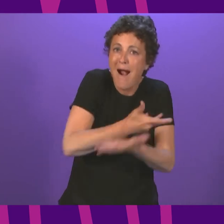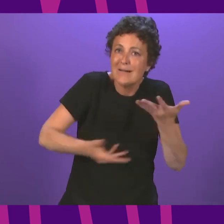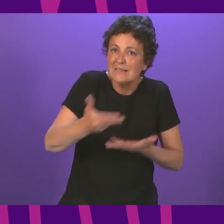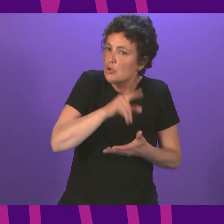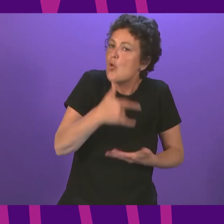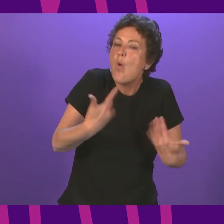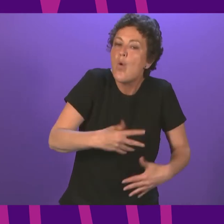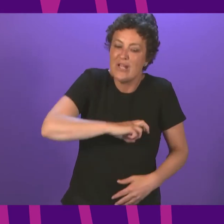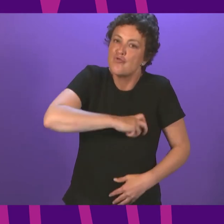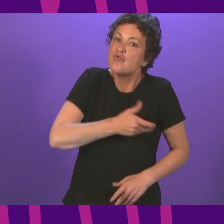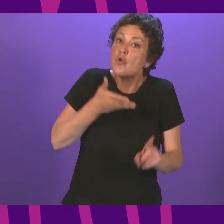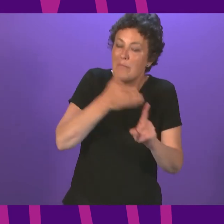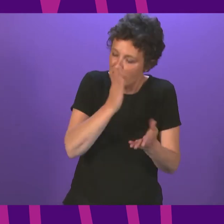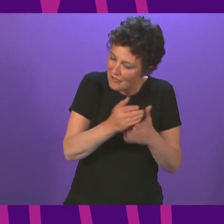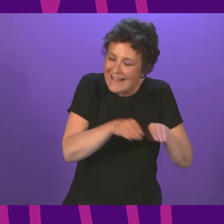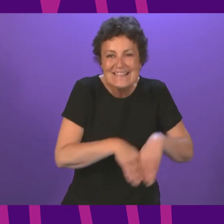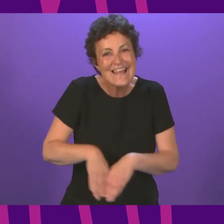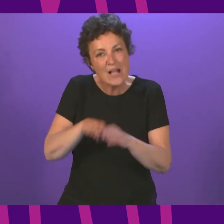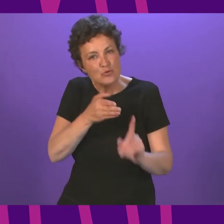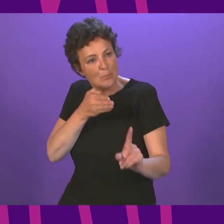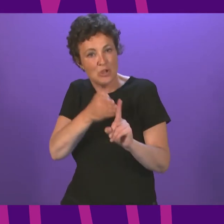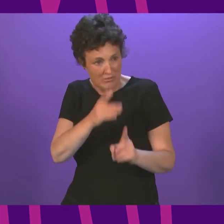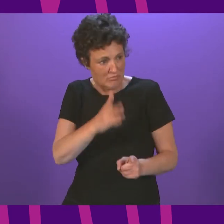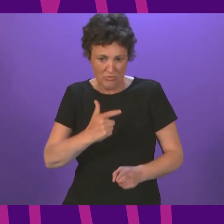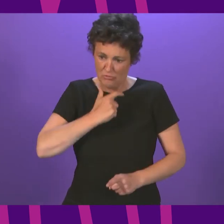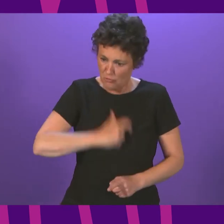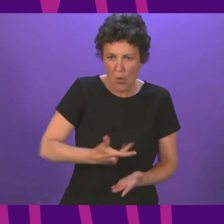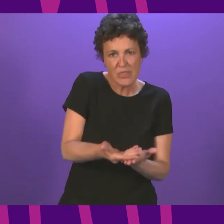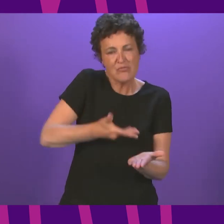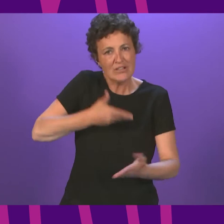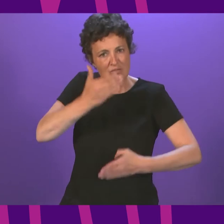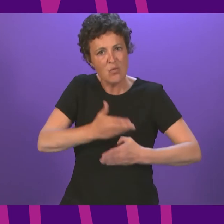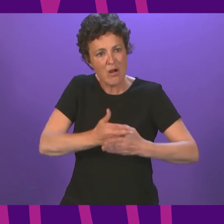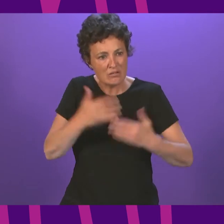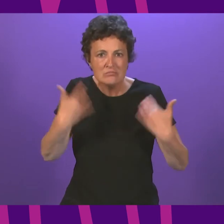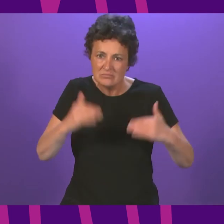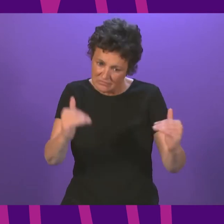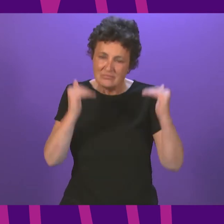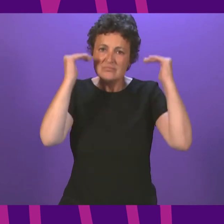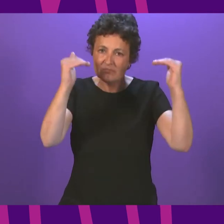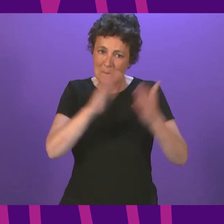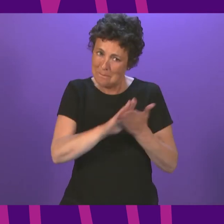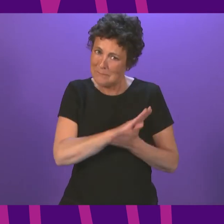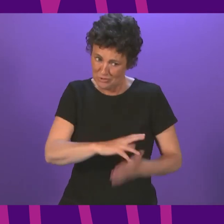If the Scottish Government holds workers’ rights and the role of trade unions in such high regard, it is surely a commonsense step for it to support my amendment, which would